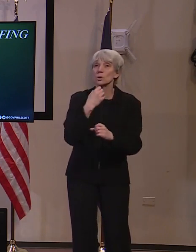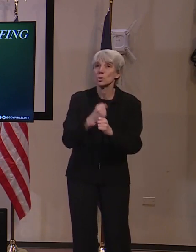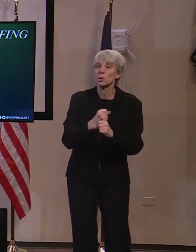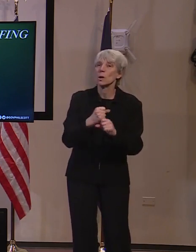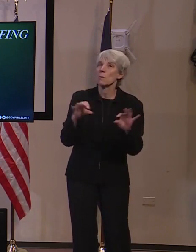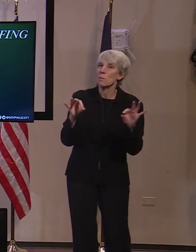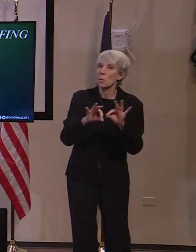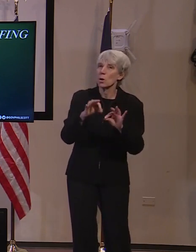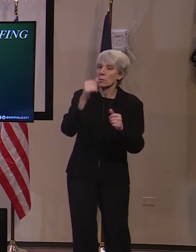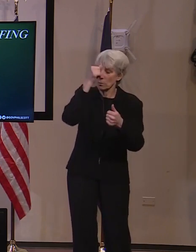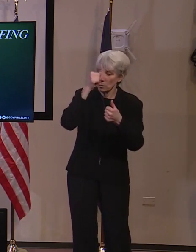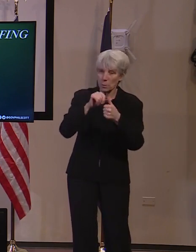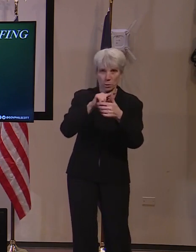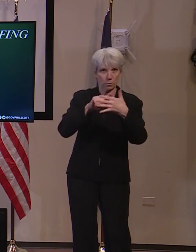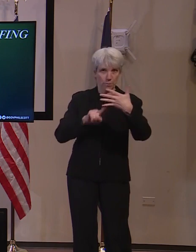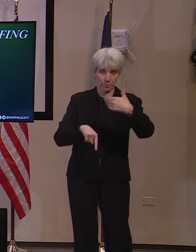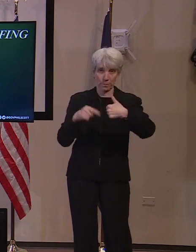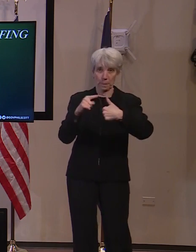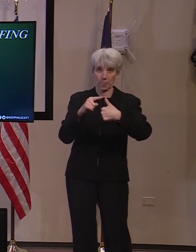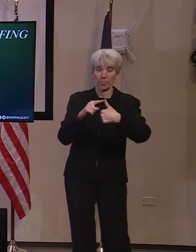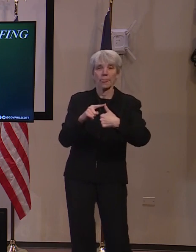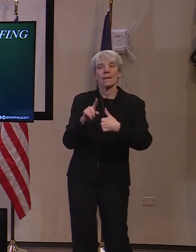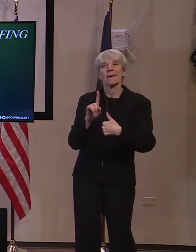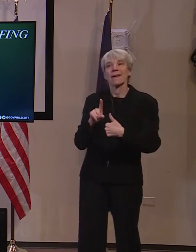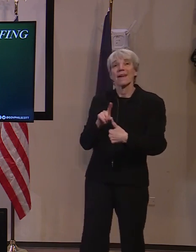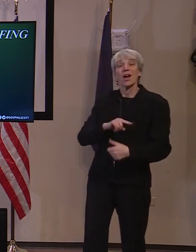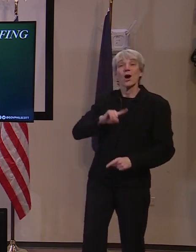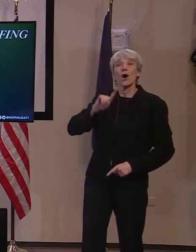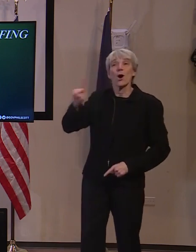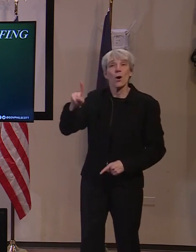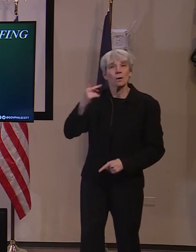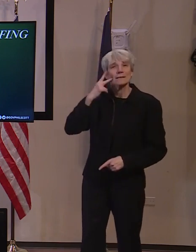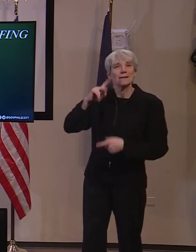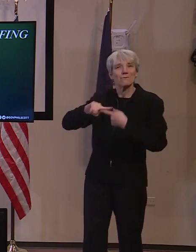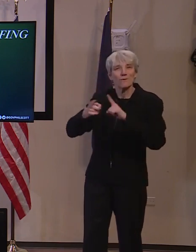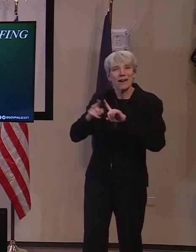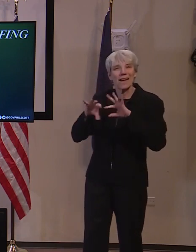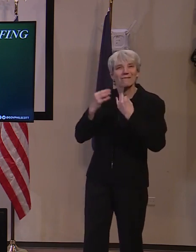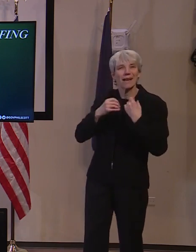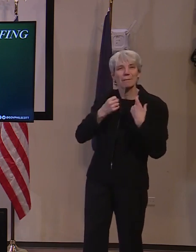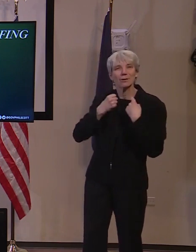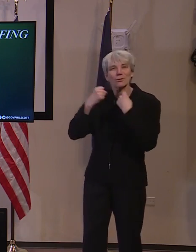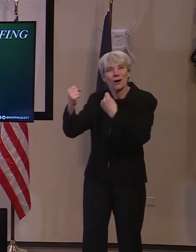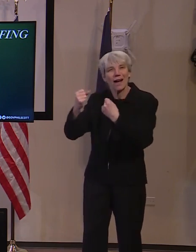First have the talk before you go mhm. Find out whether people will be